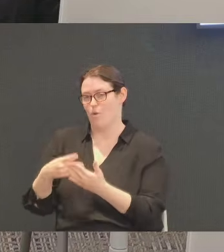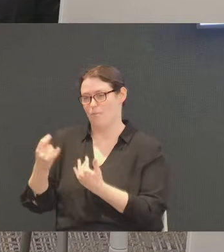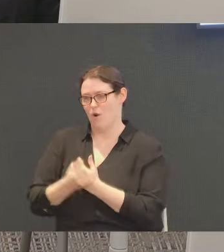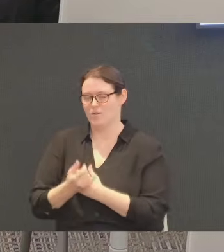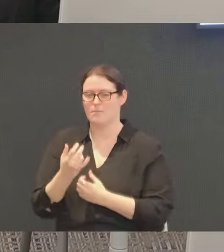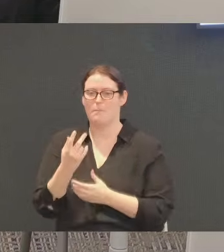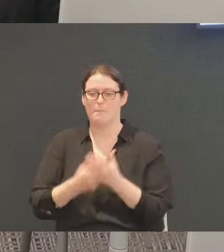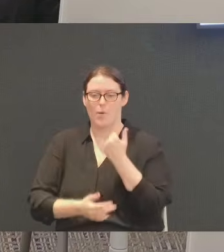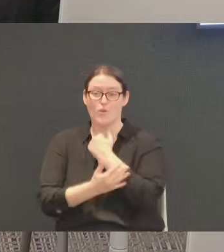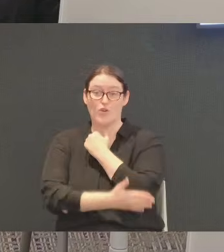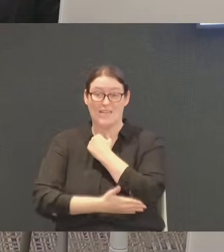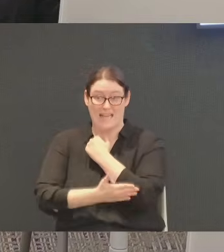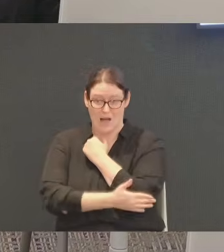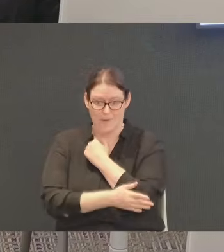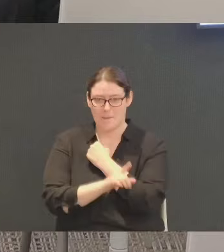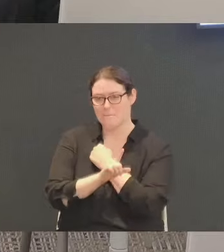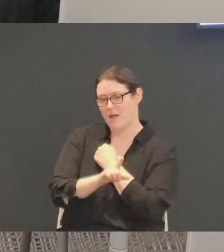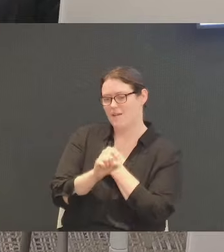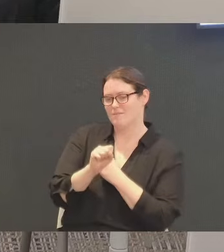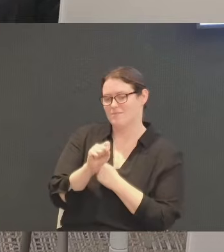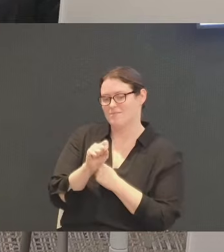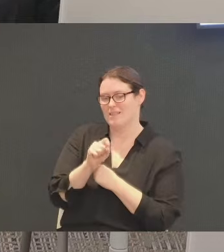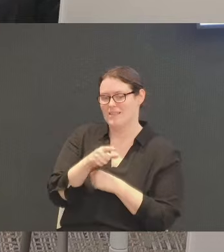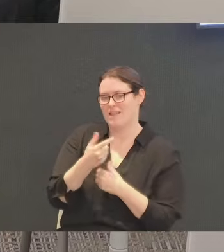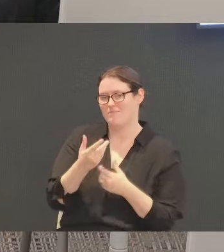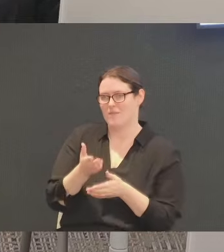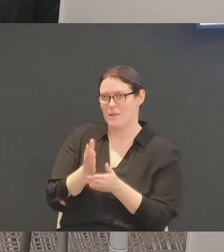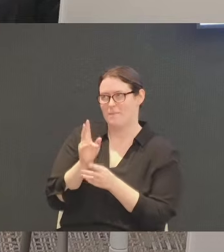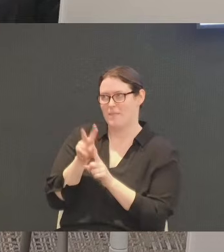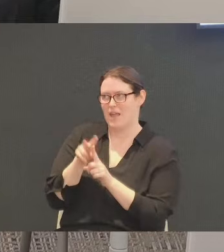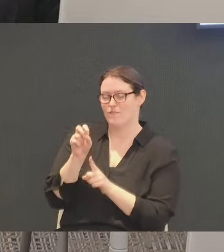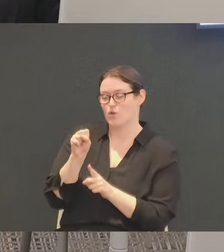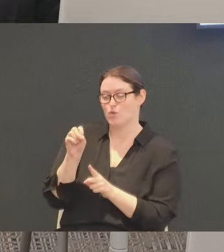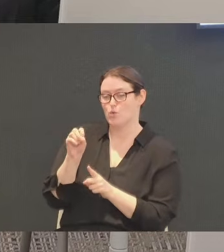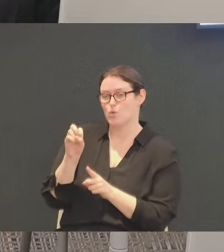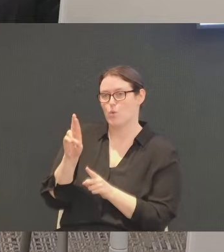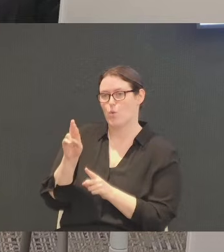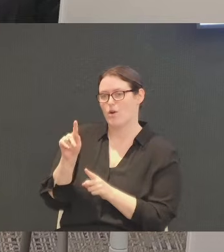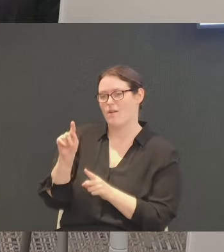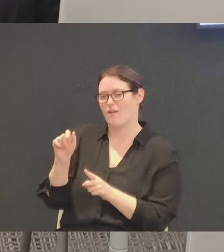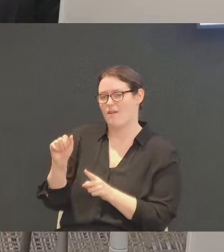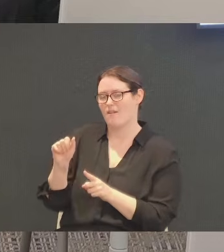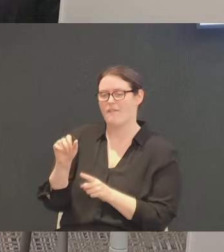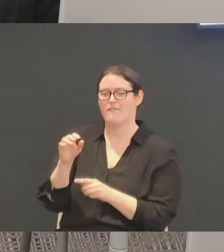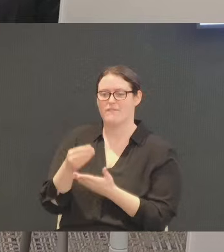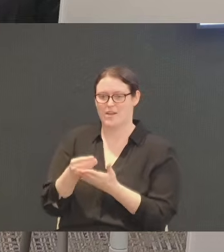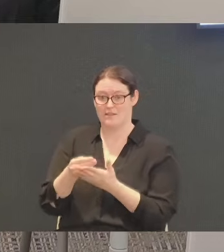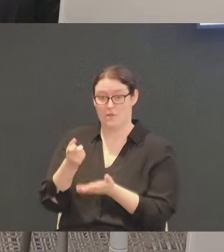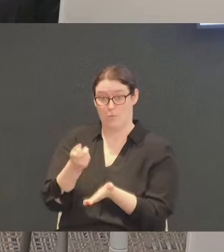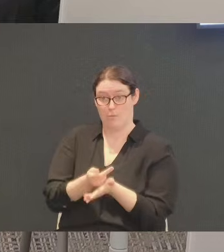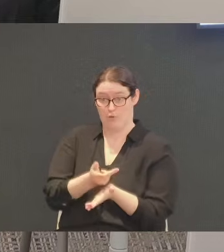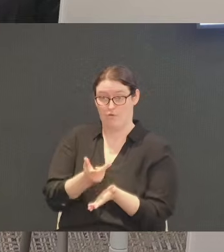that the township applied for sort of funding for and was approved and we would like to participate